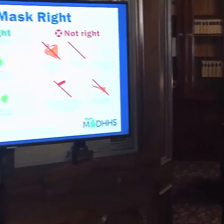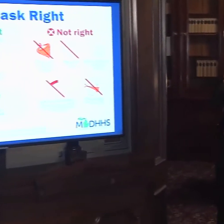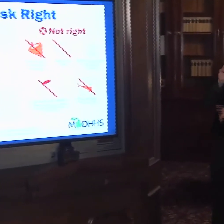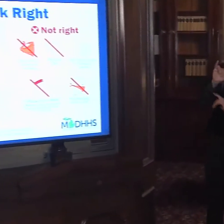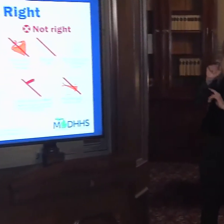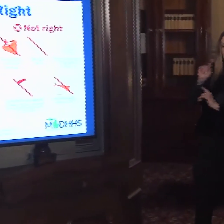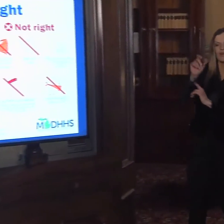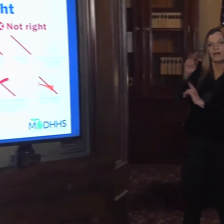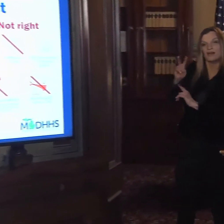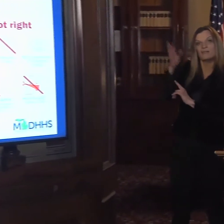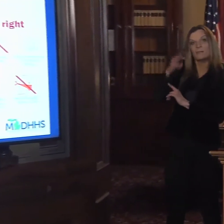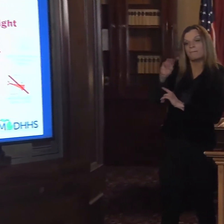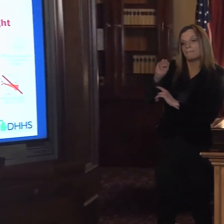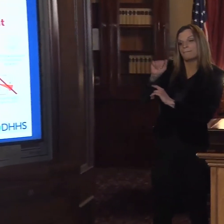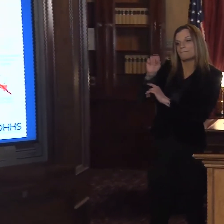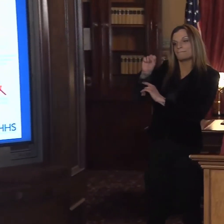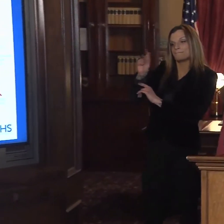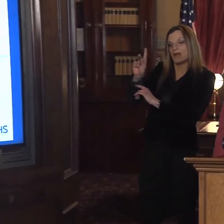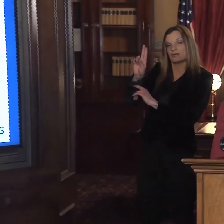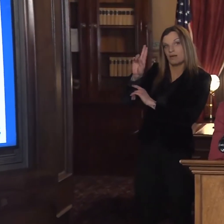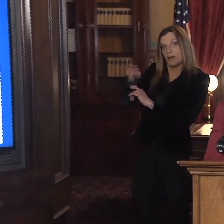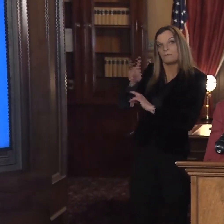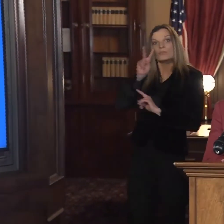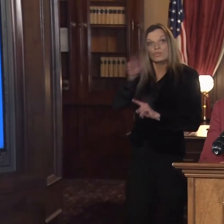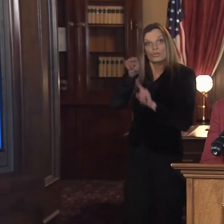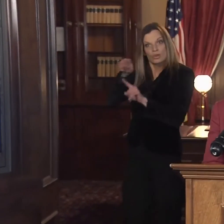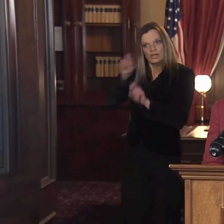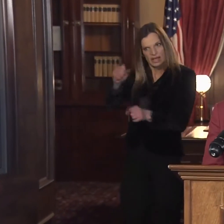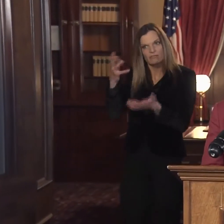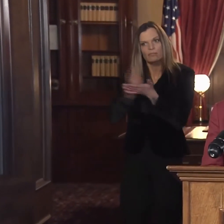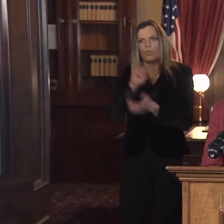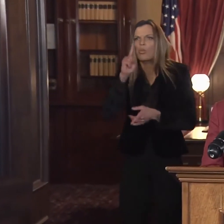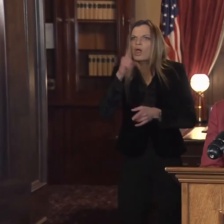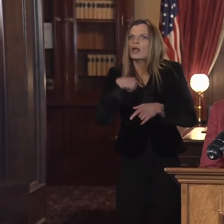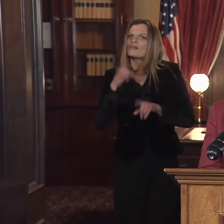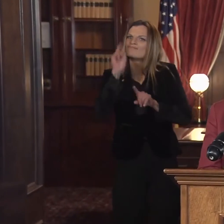THE STATE AND FIND THE ONE NEAREST YOU BY VISITING THE